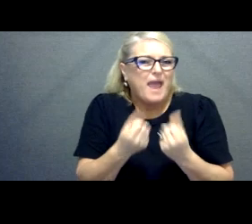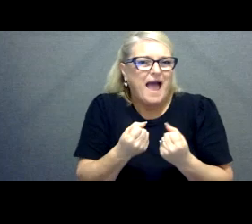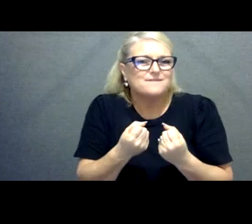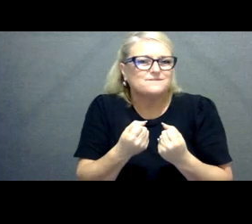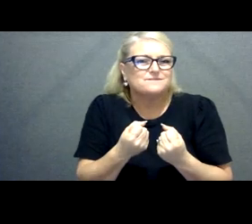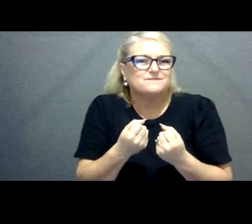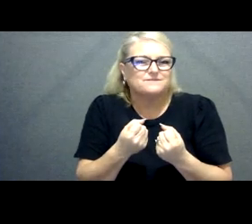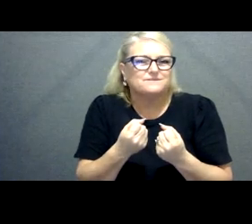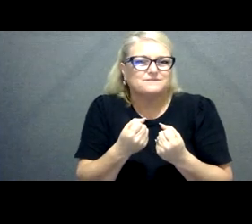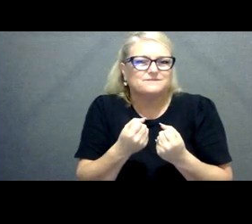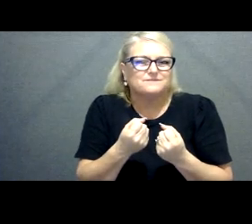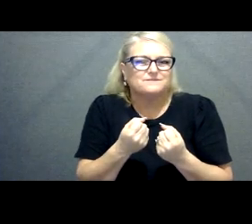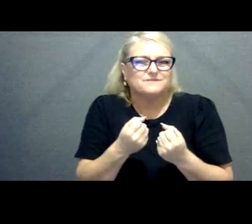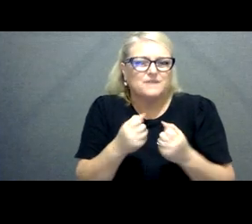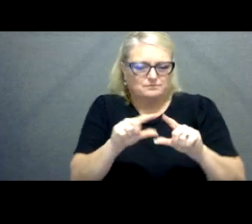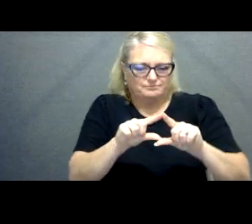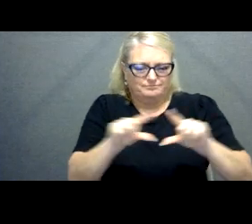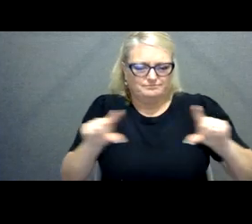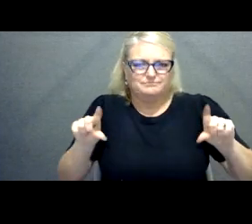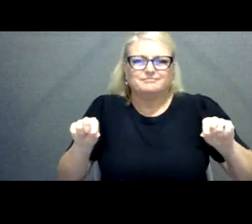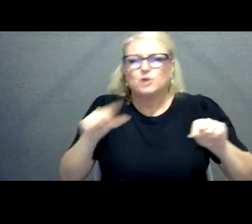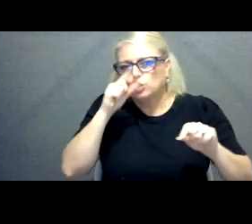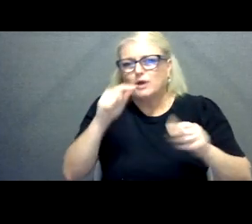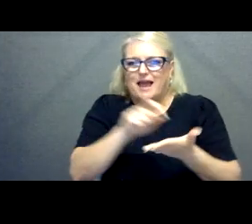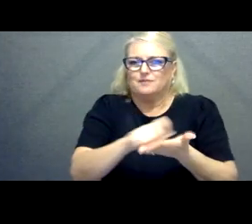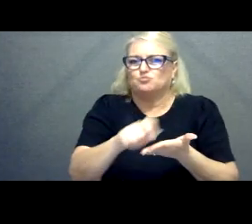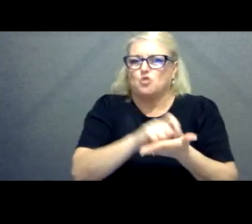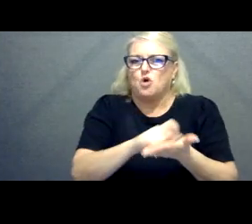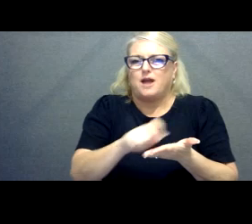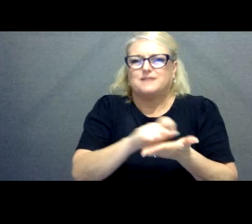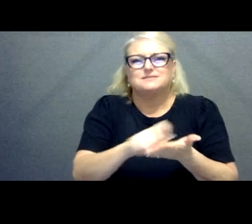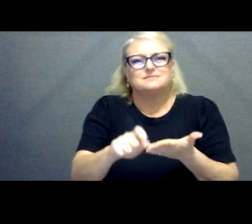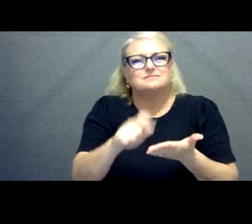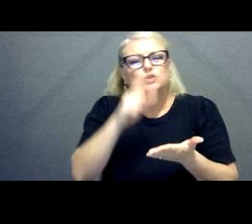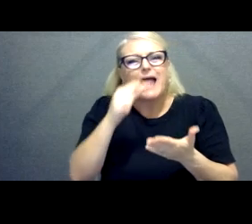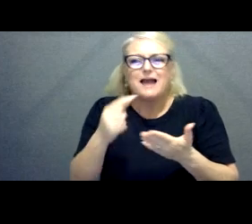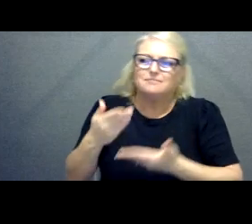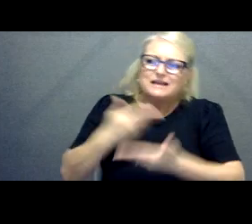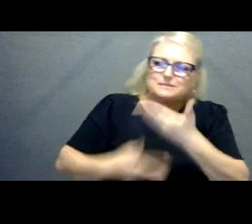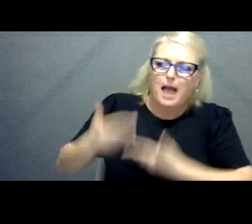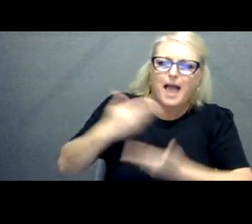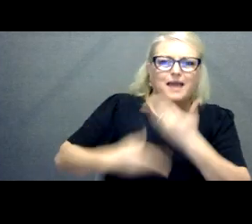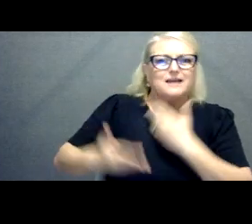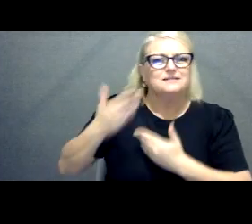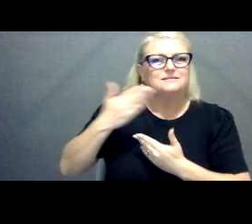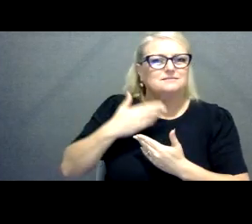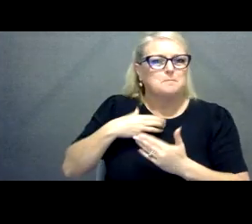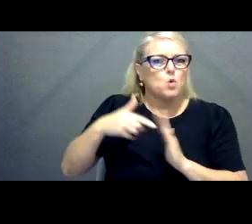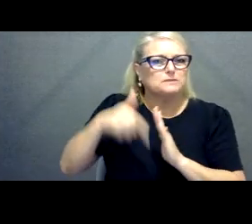the side of putting it in rather than leaving it out yeah okay thank you so just so you know we may